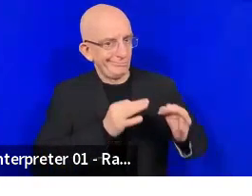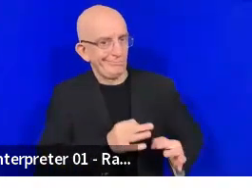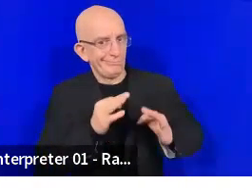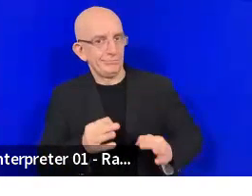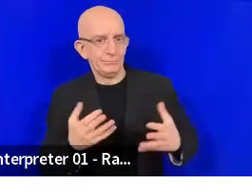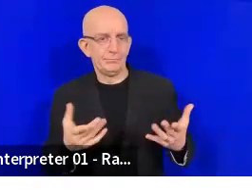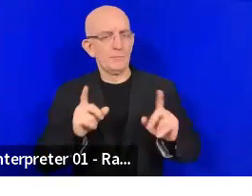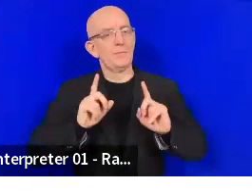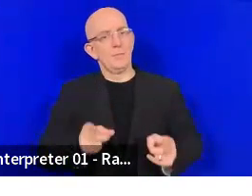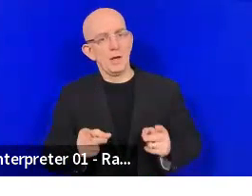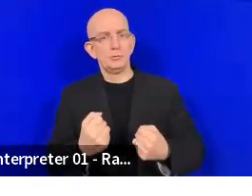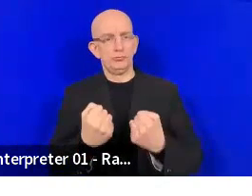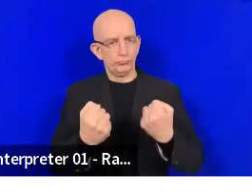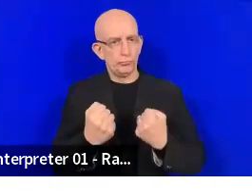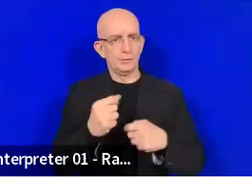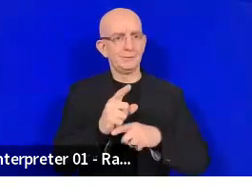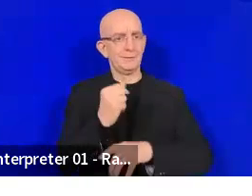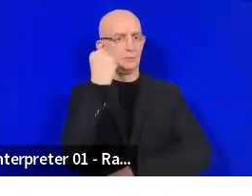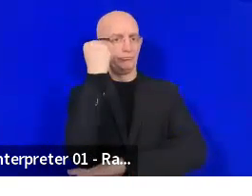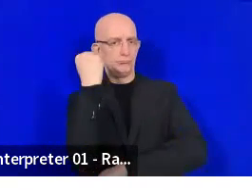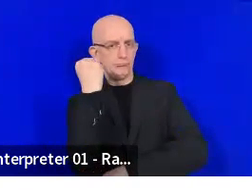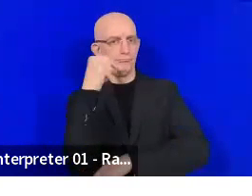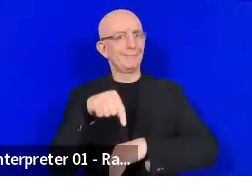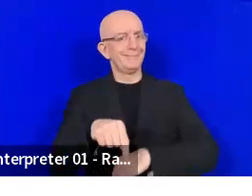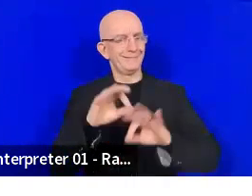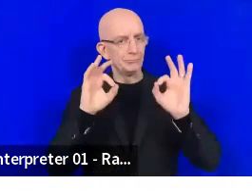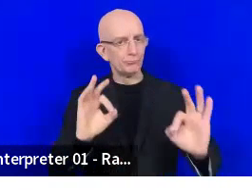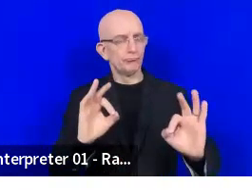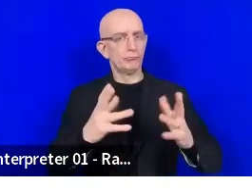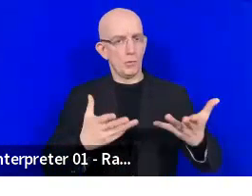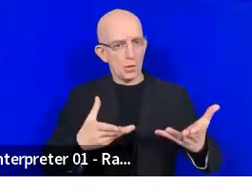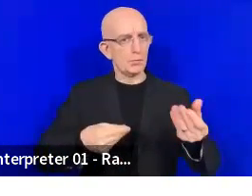that has been elevated and made stronger than previously.